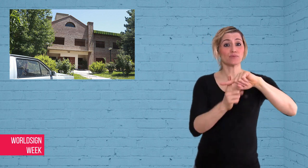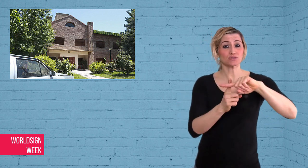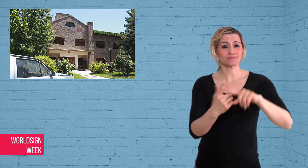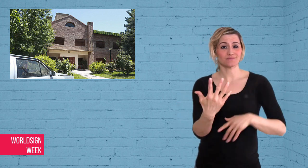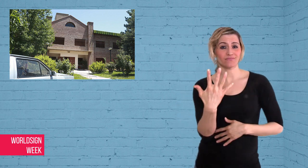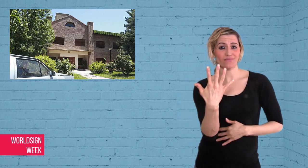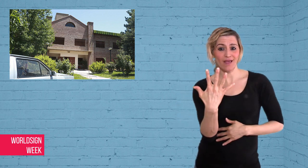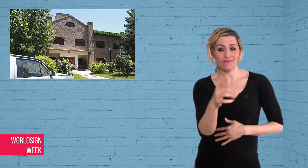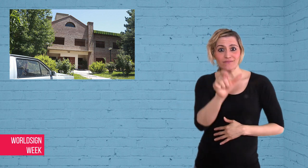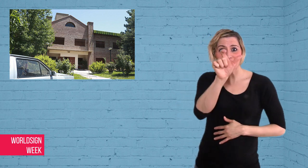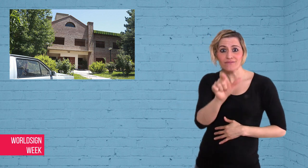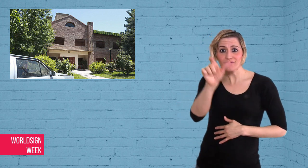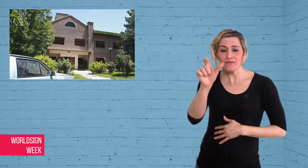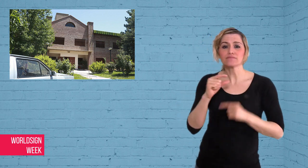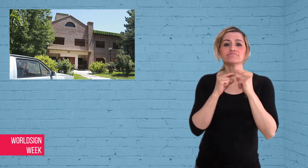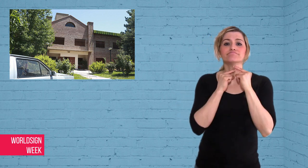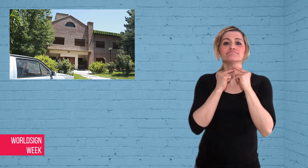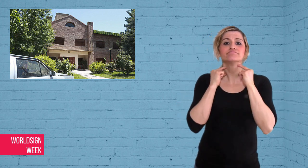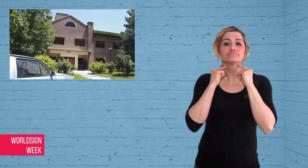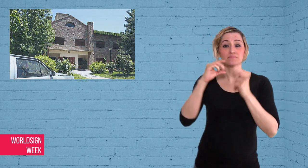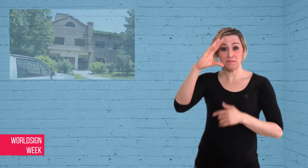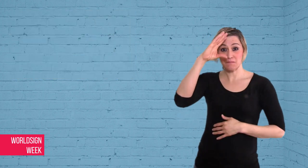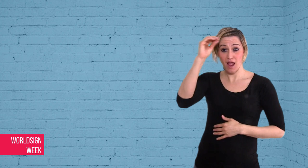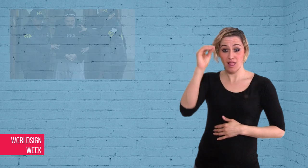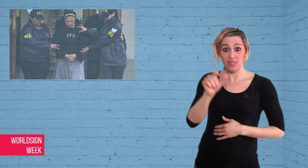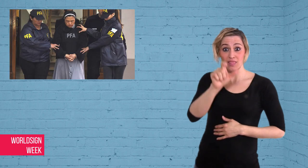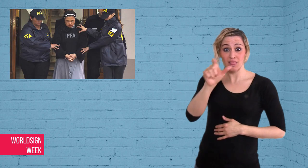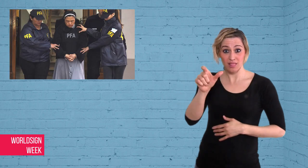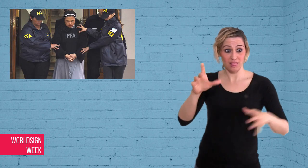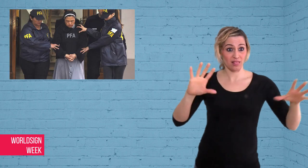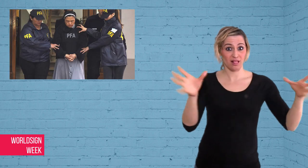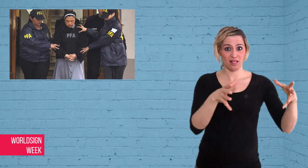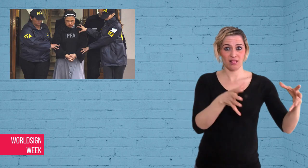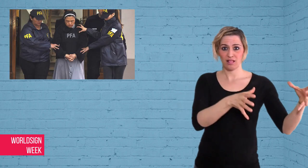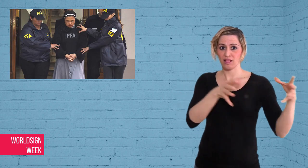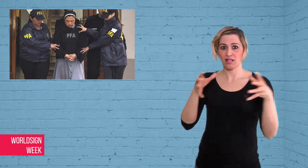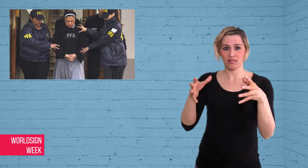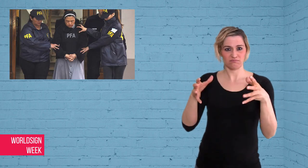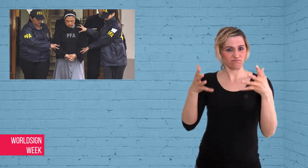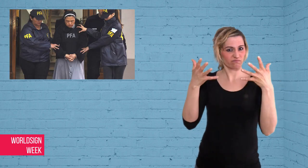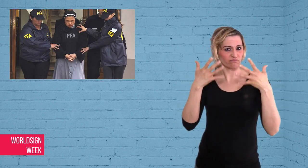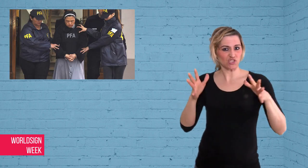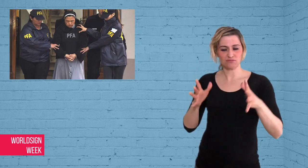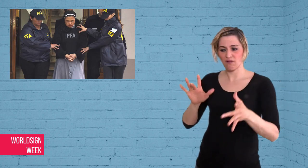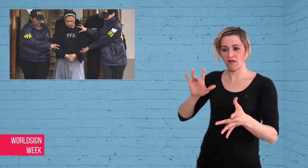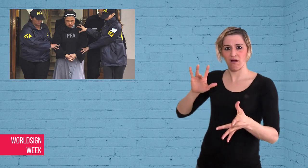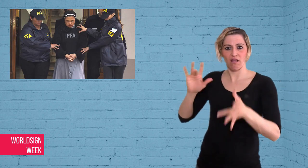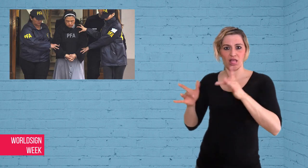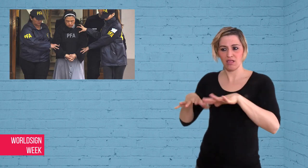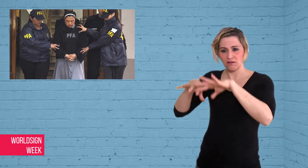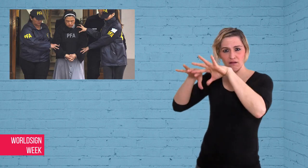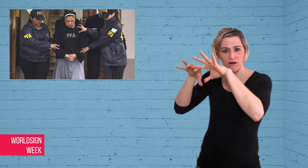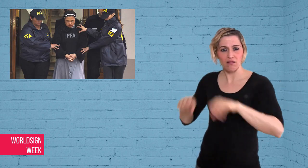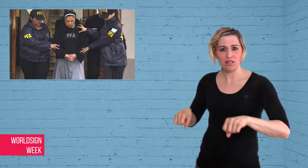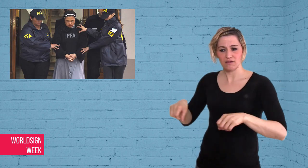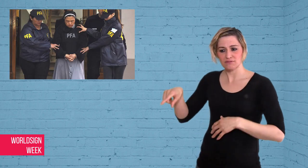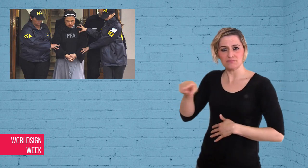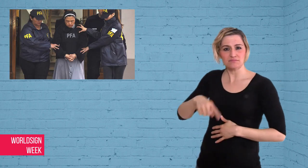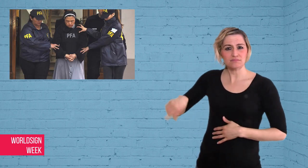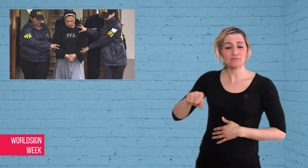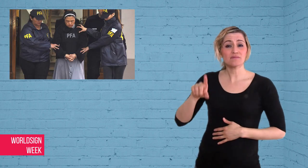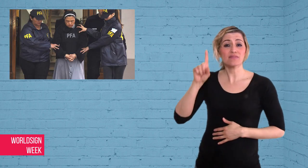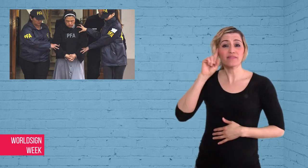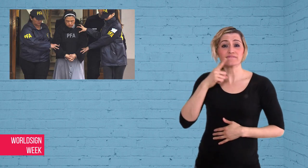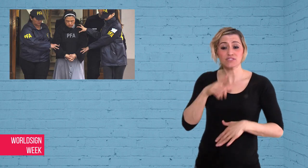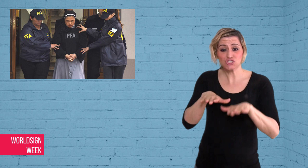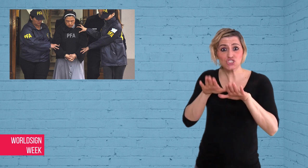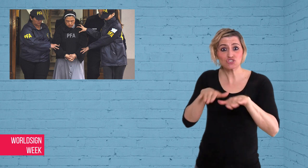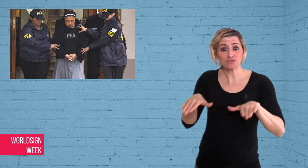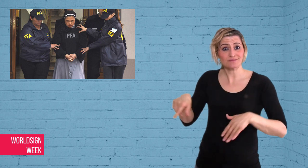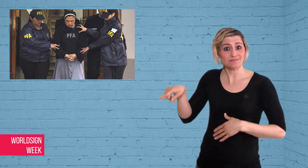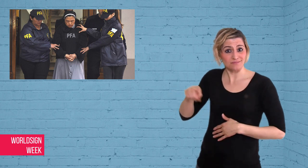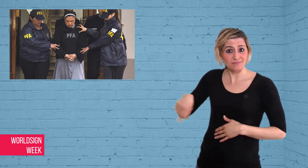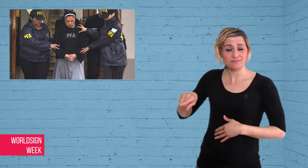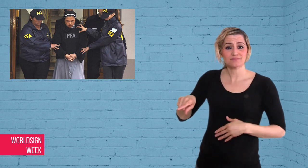nun was arrested for her role in helping